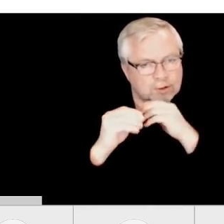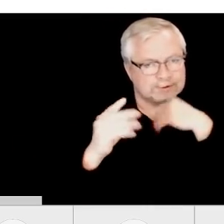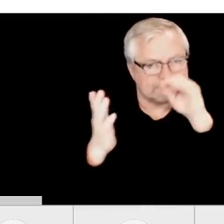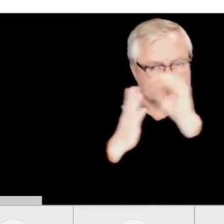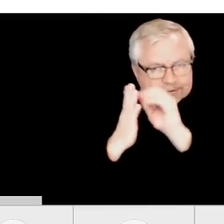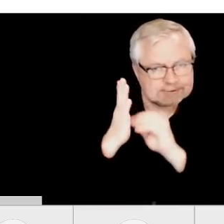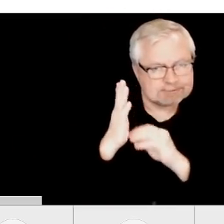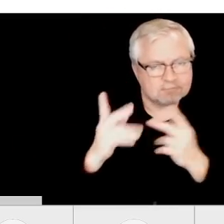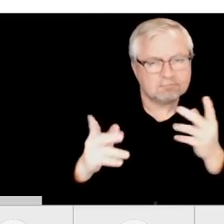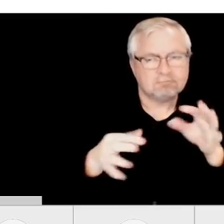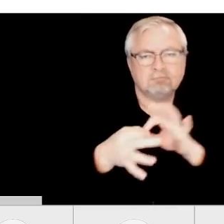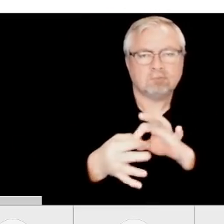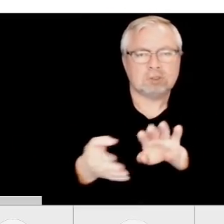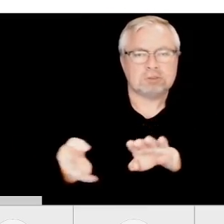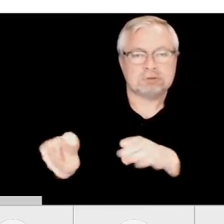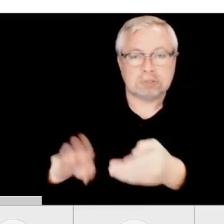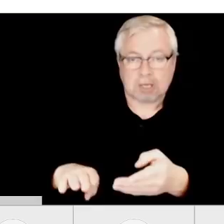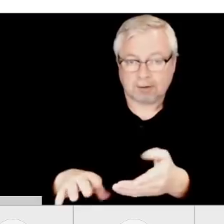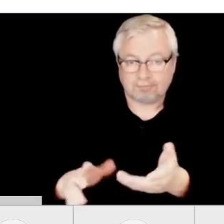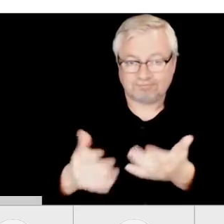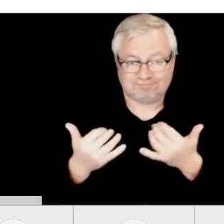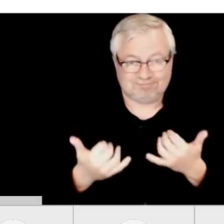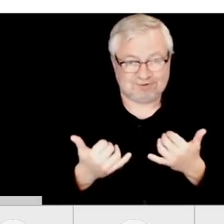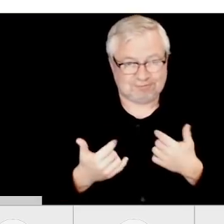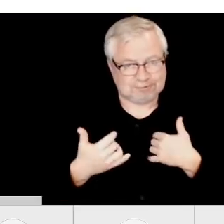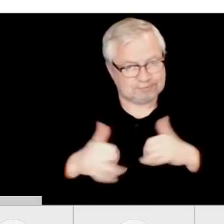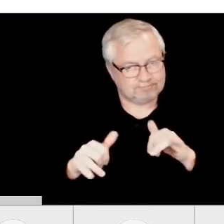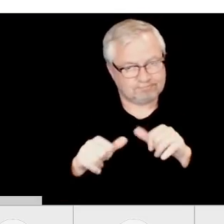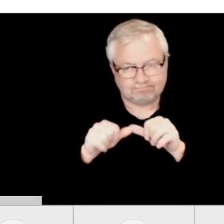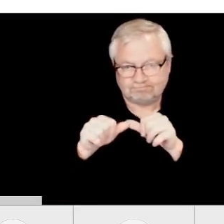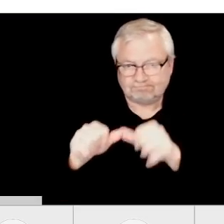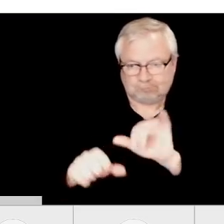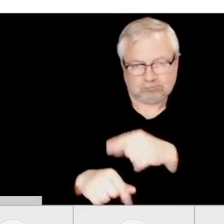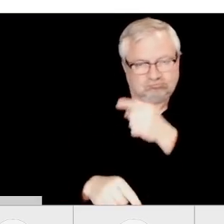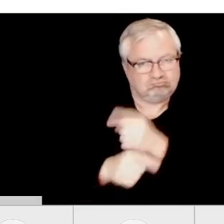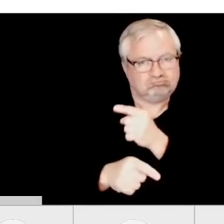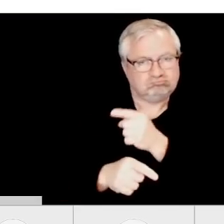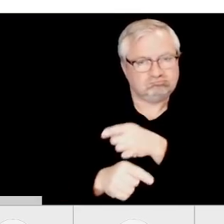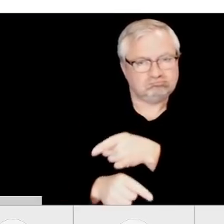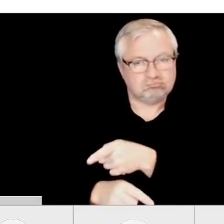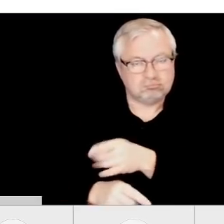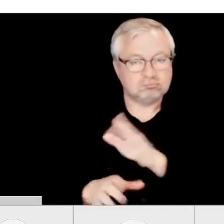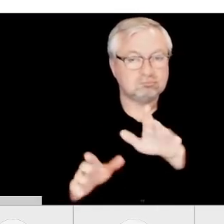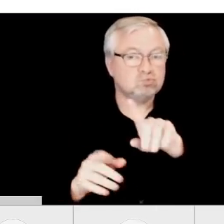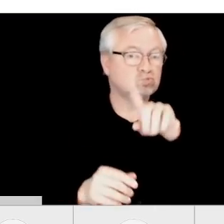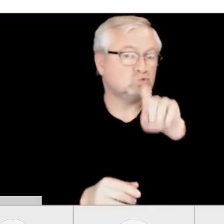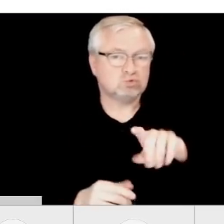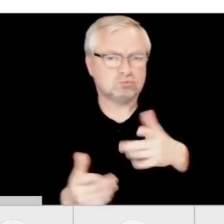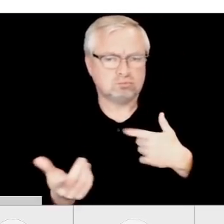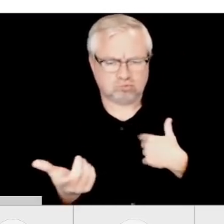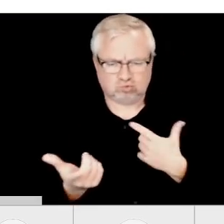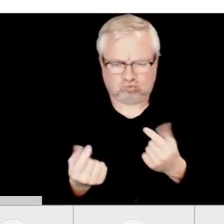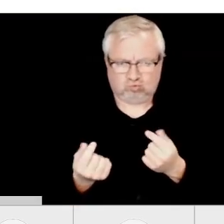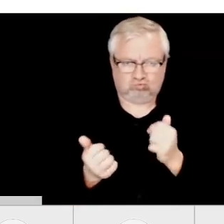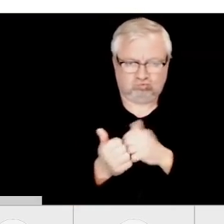So I think that continues to be the case. The question is, what are we doing with that extra time?